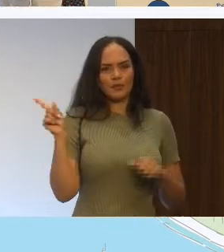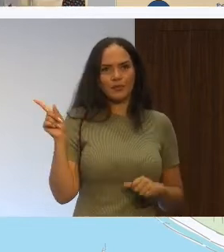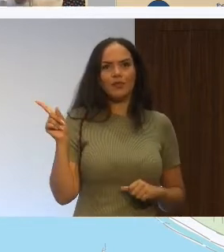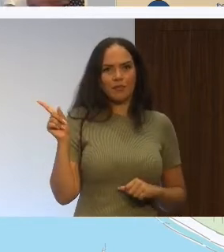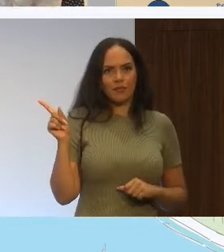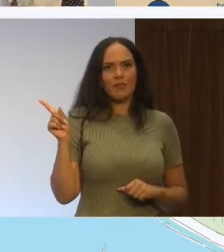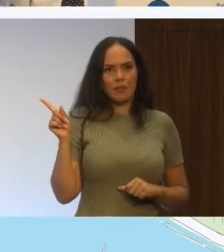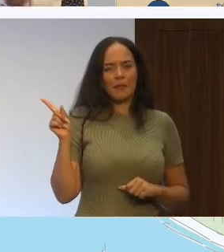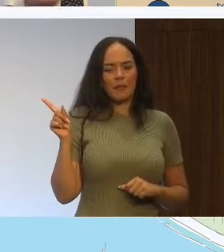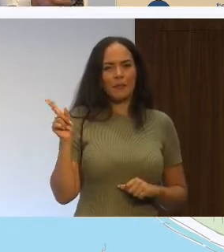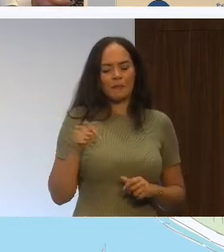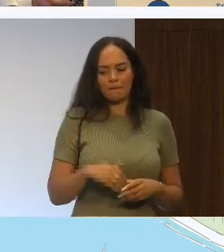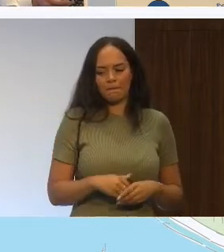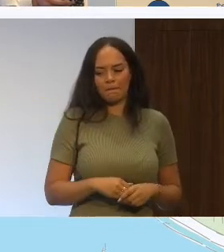where you have prolonged migraine every few days